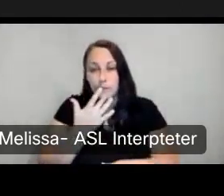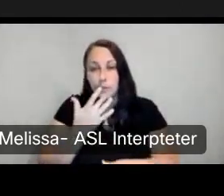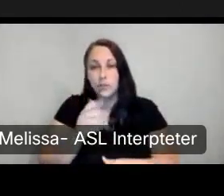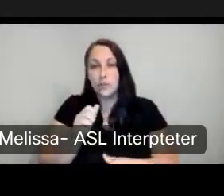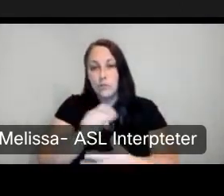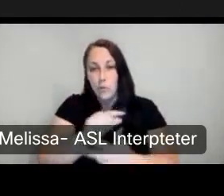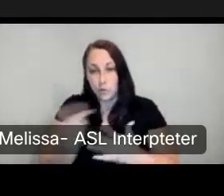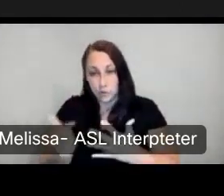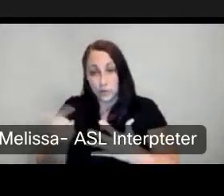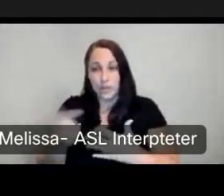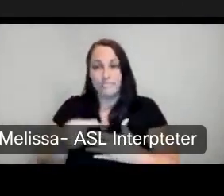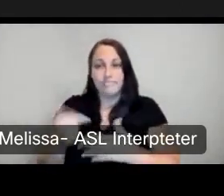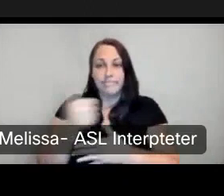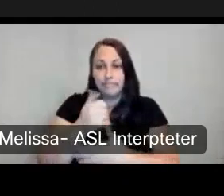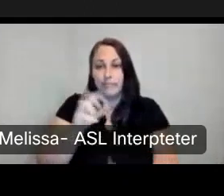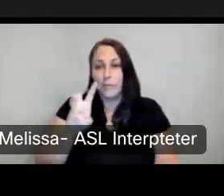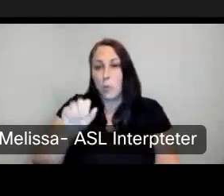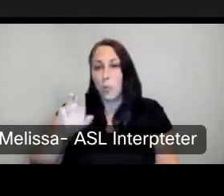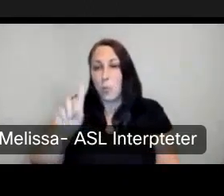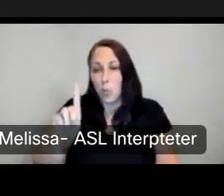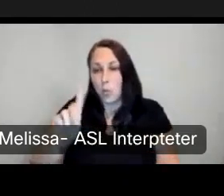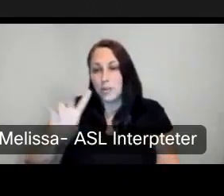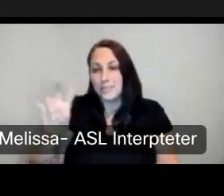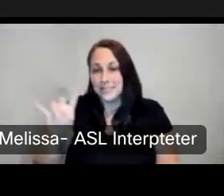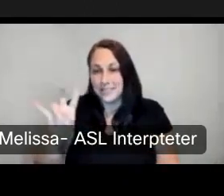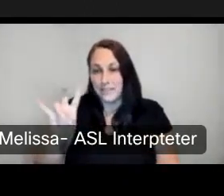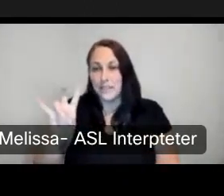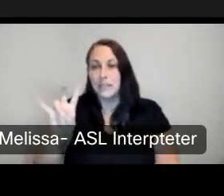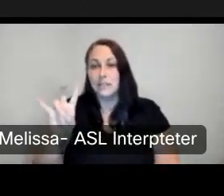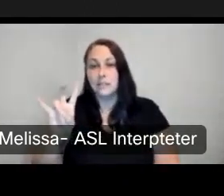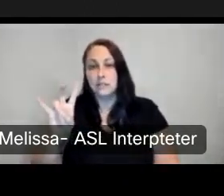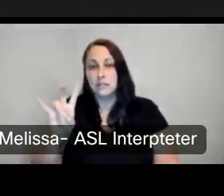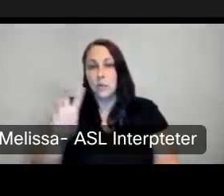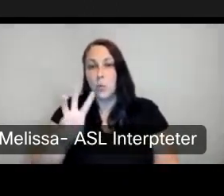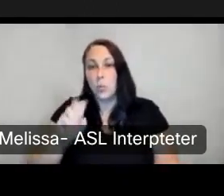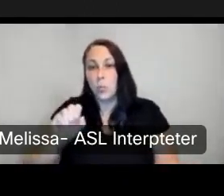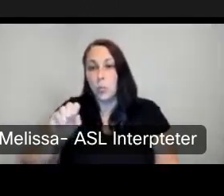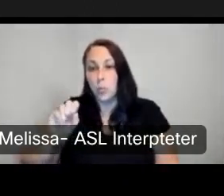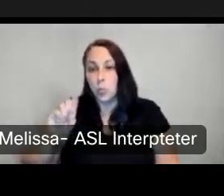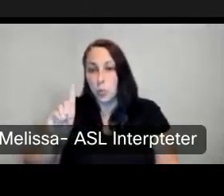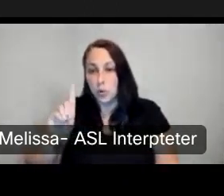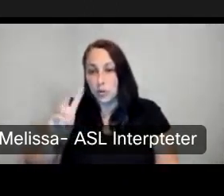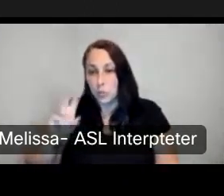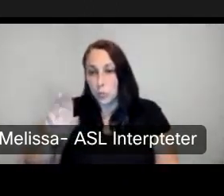uh forward seven the Union Station to Deanwood route and that's if you see our proposed